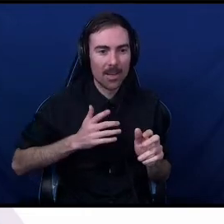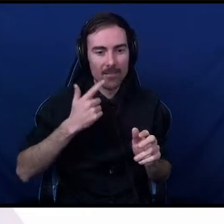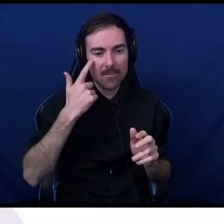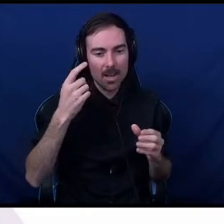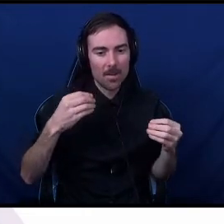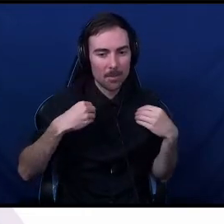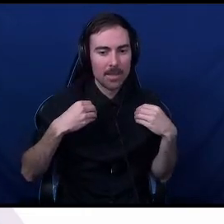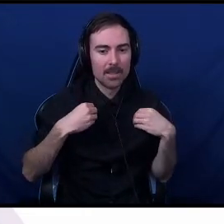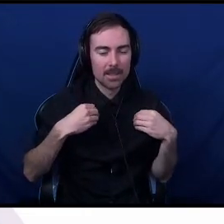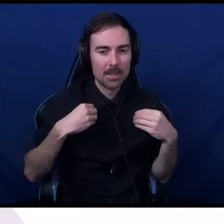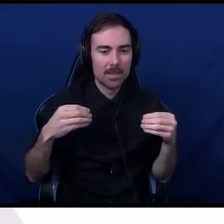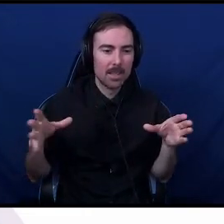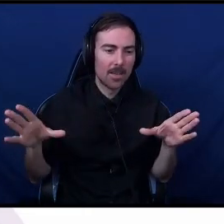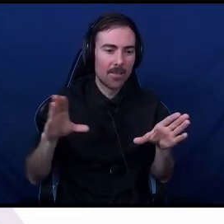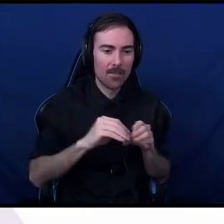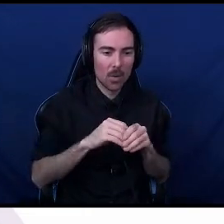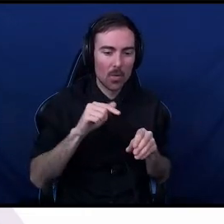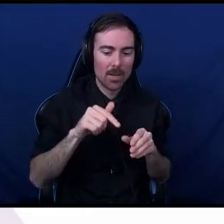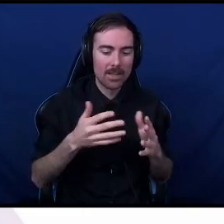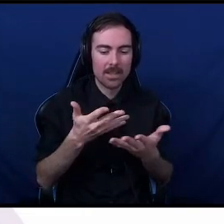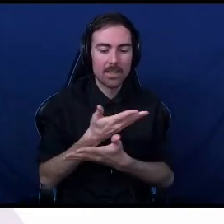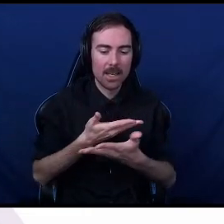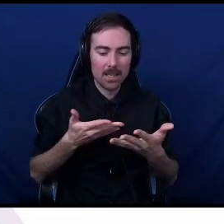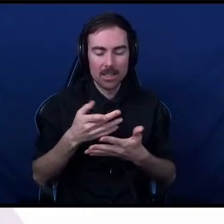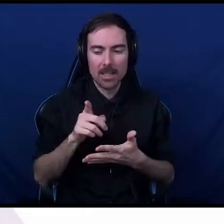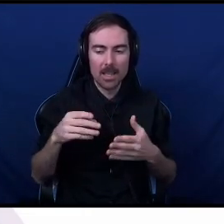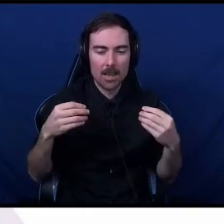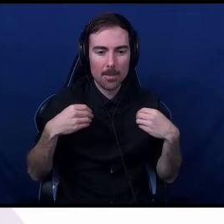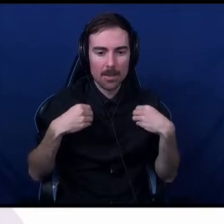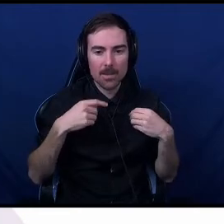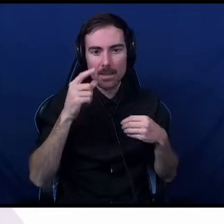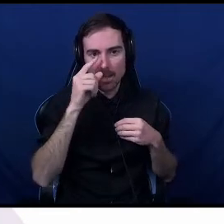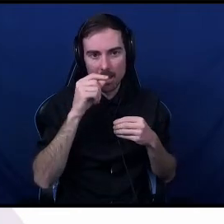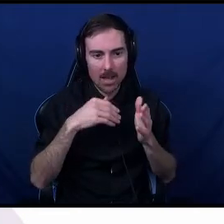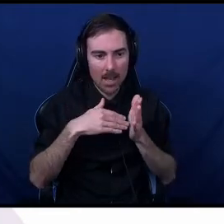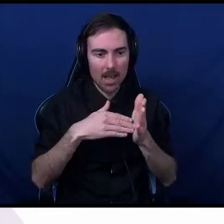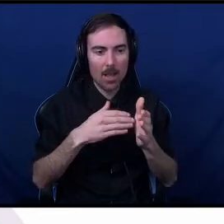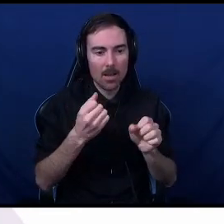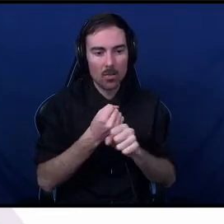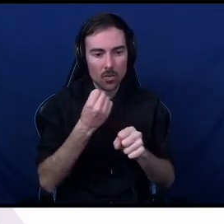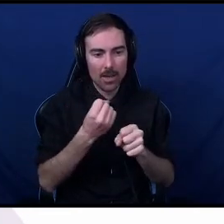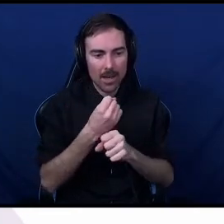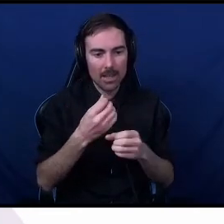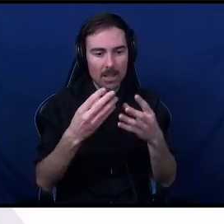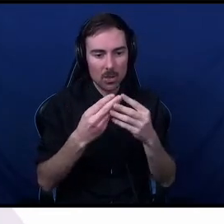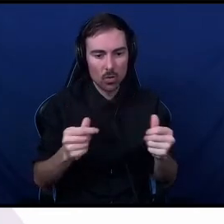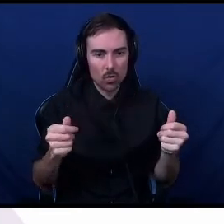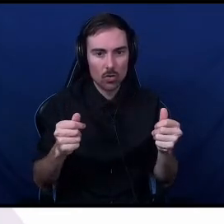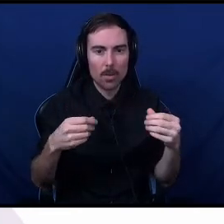discussion. And have them help create the solution because businesses need examples to follow from. And this is such a